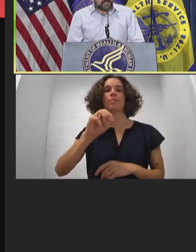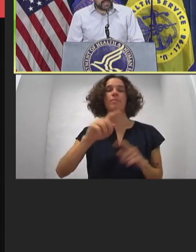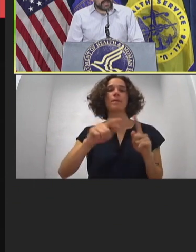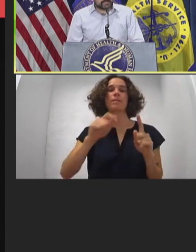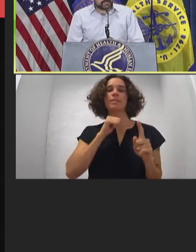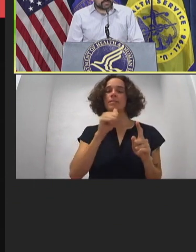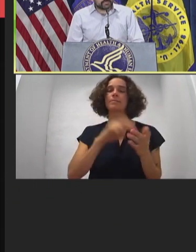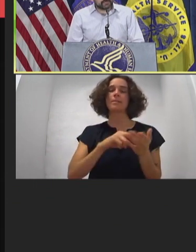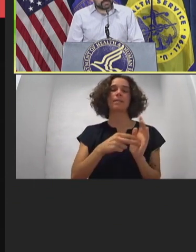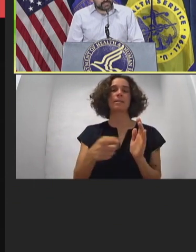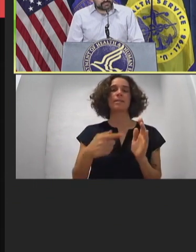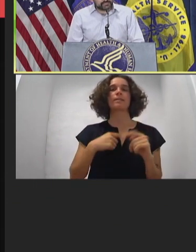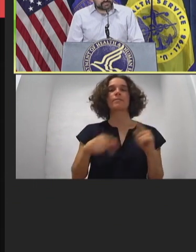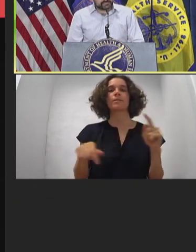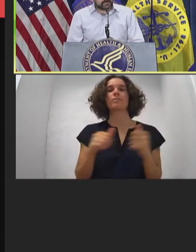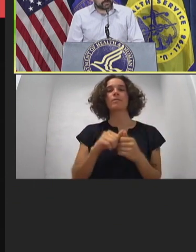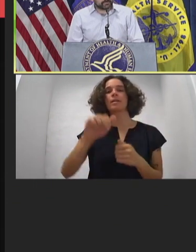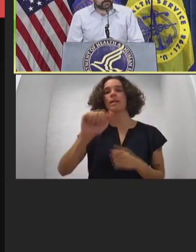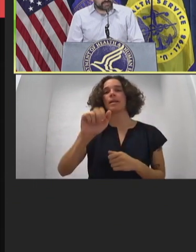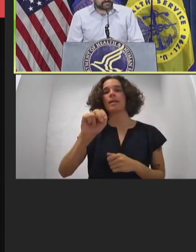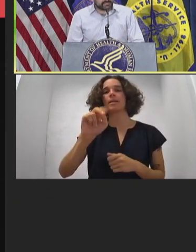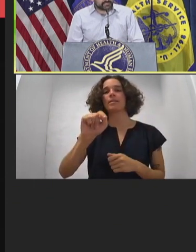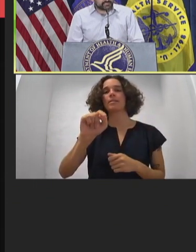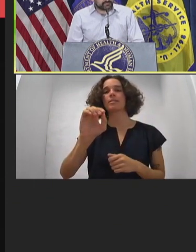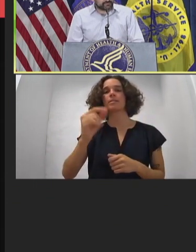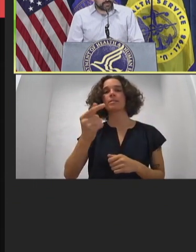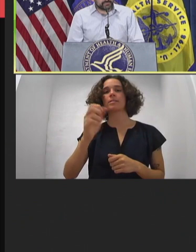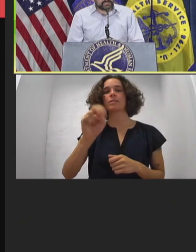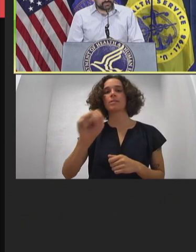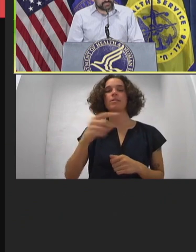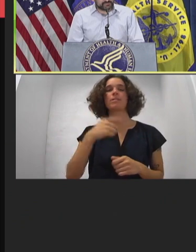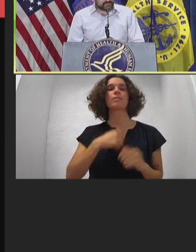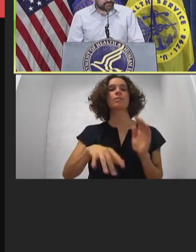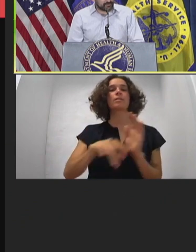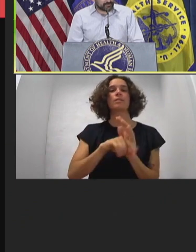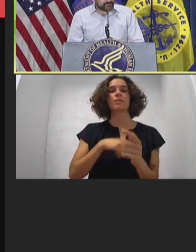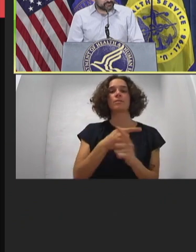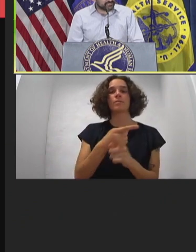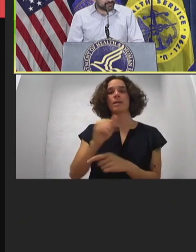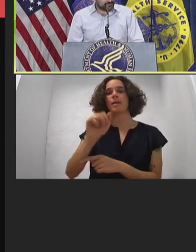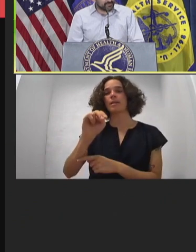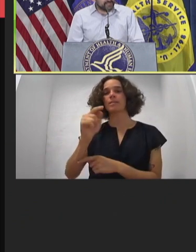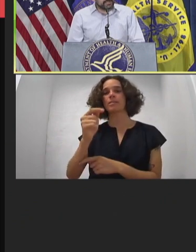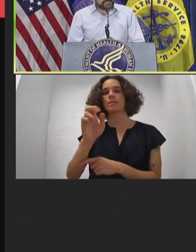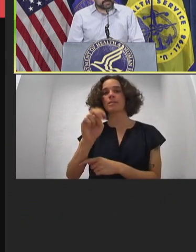And selecting the right antigens to target with vaccination from MTB's very large genome is a